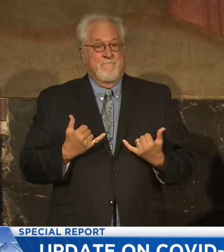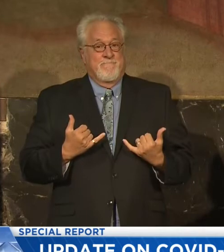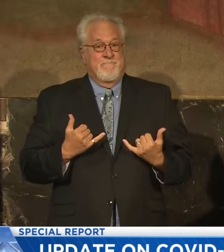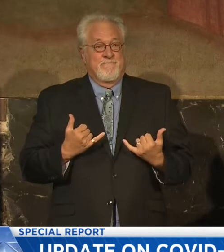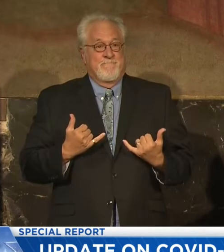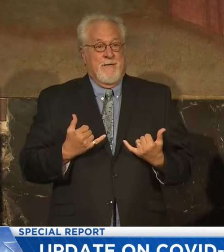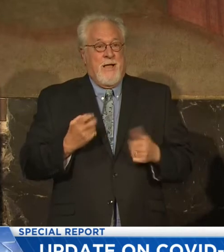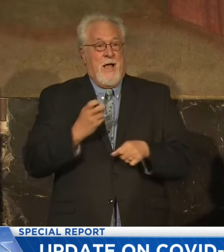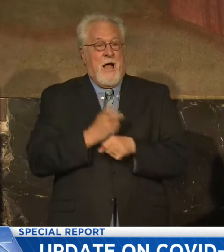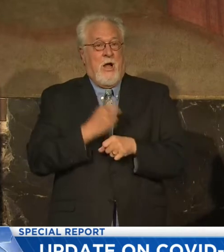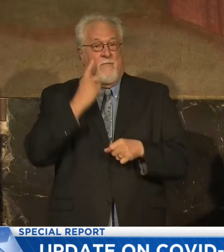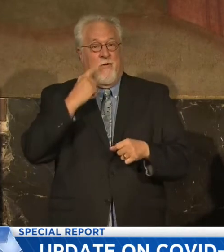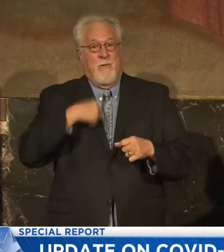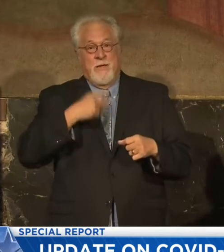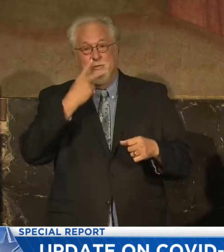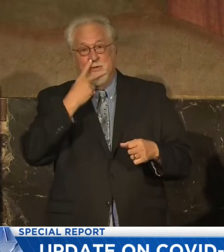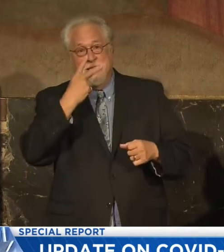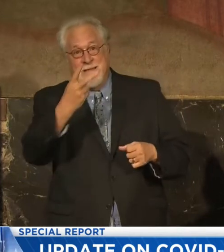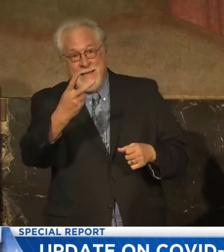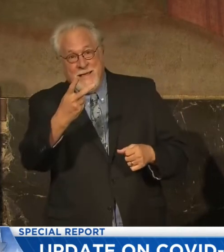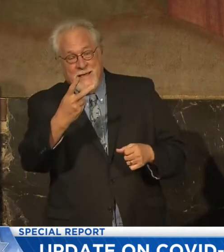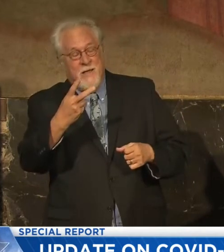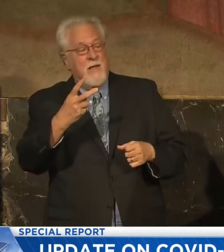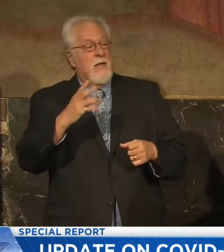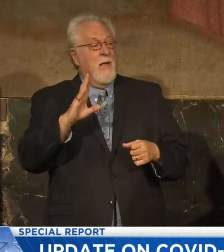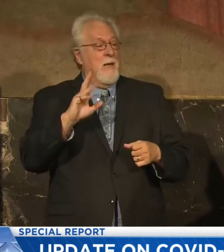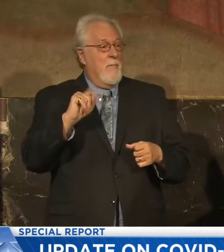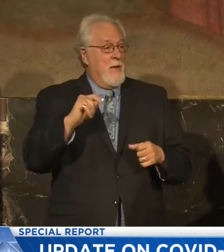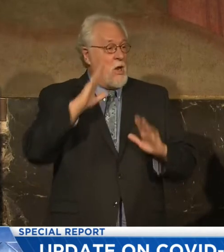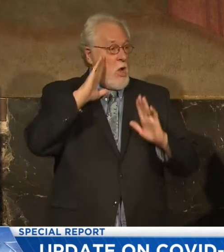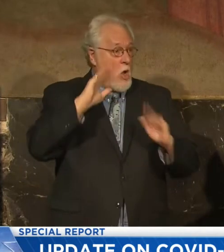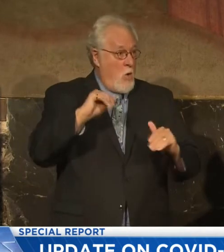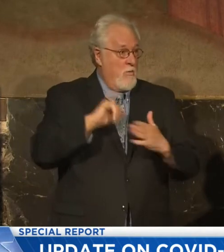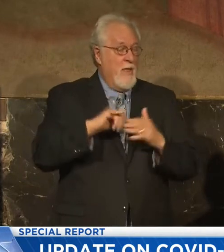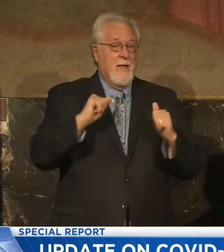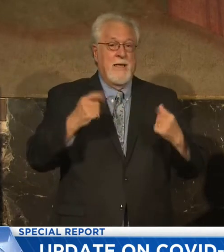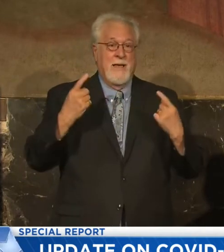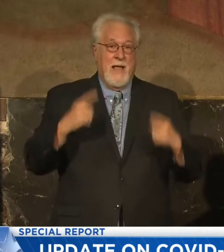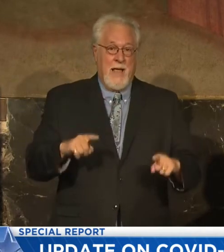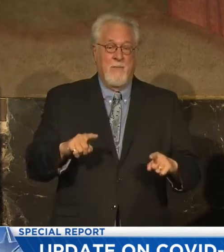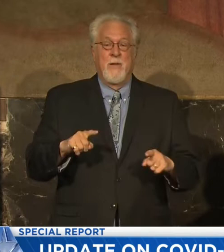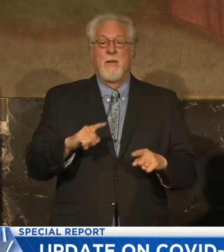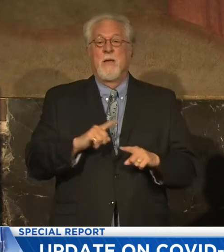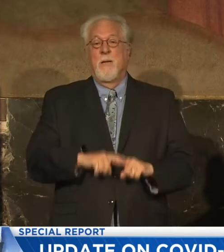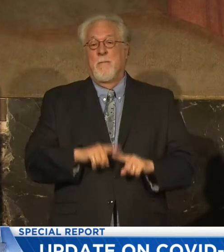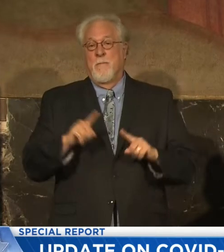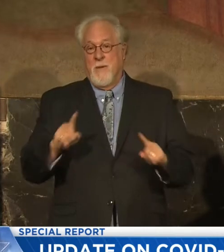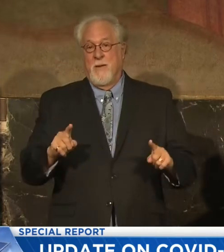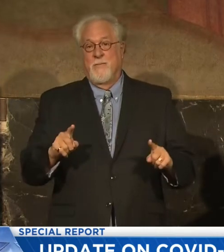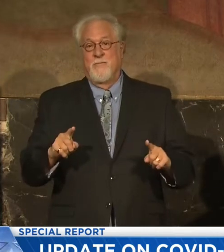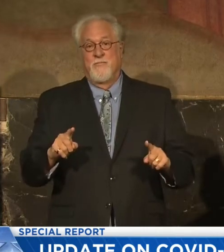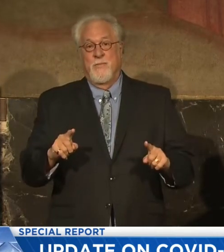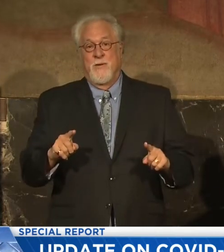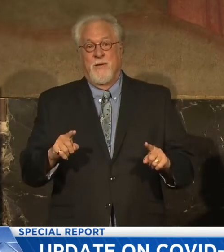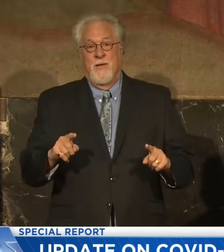BUT IN TERMS OF THE NUMBER OF FANS WHO GO TO THE GAMES AND SO FORTH, RIGHT NOW IT'S HARD FOR